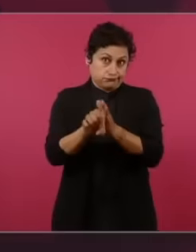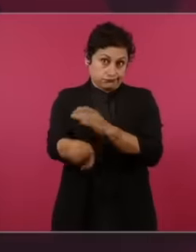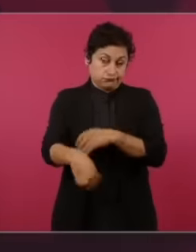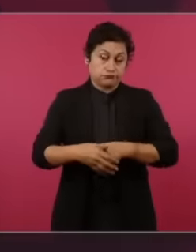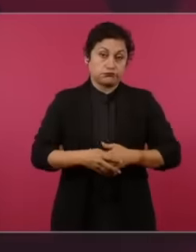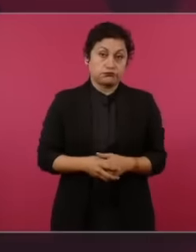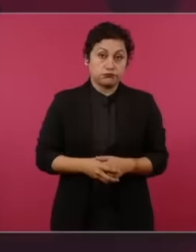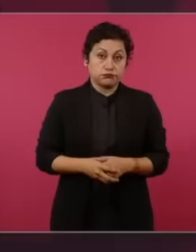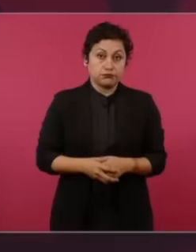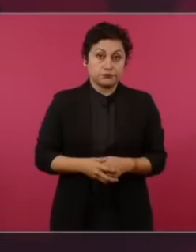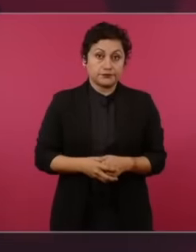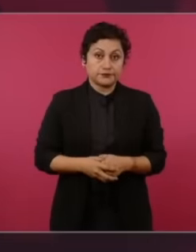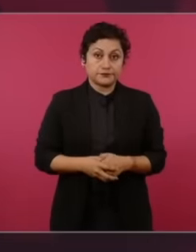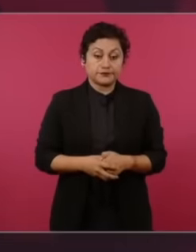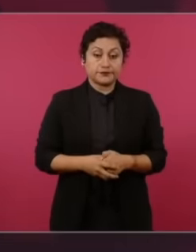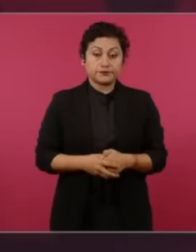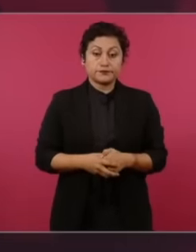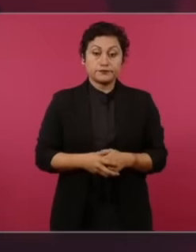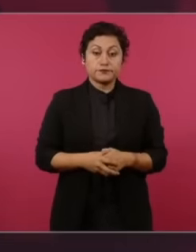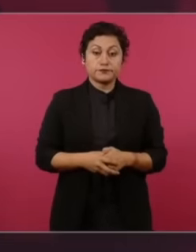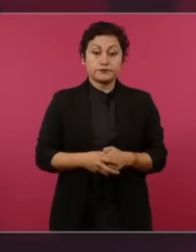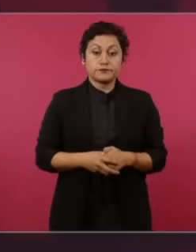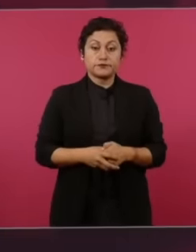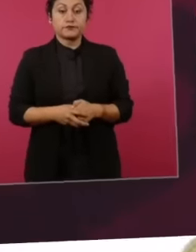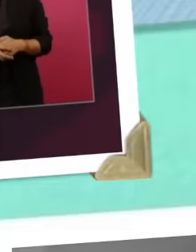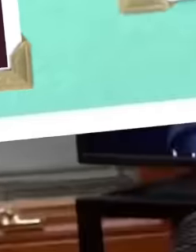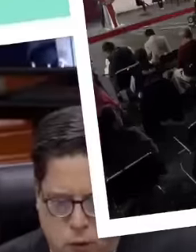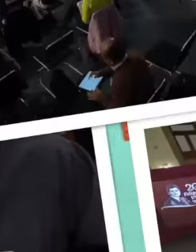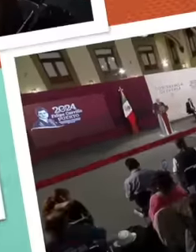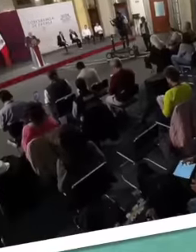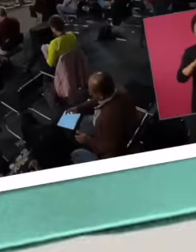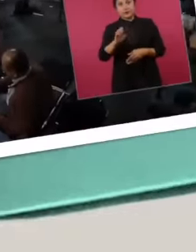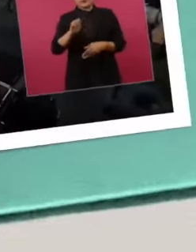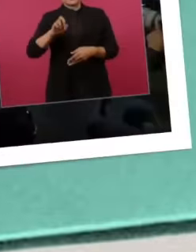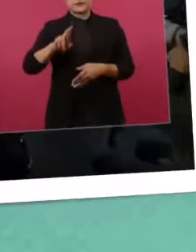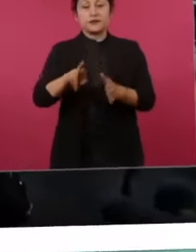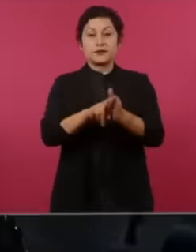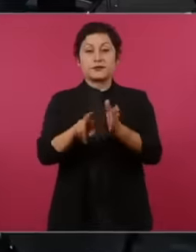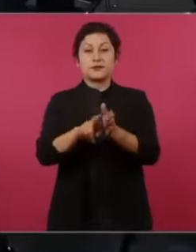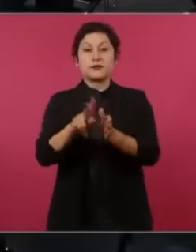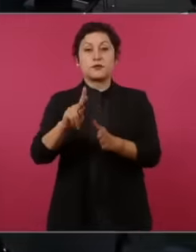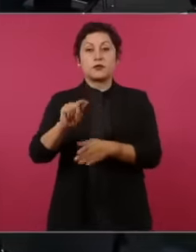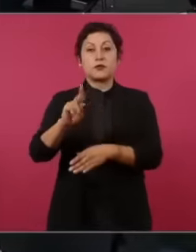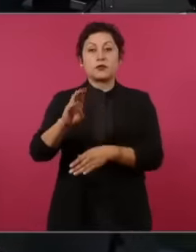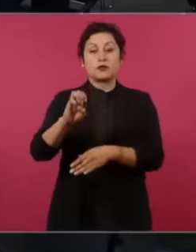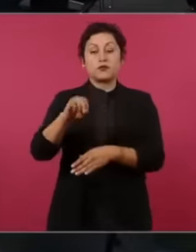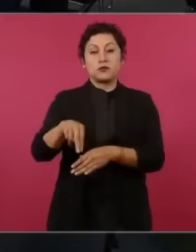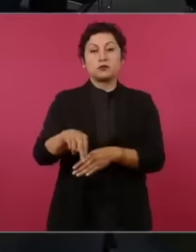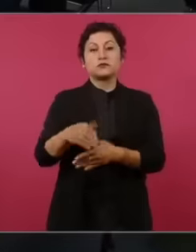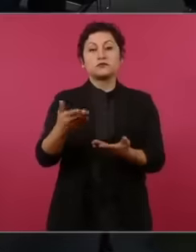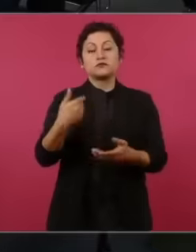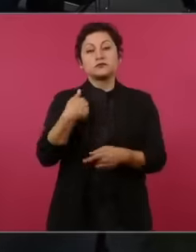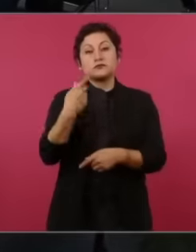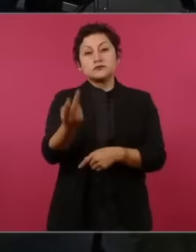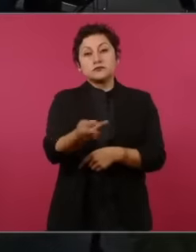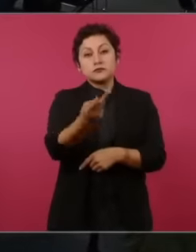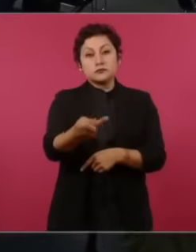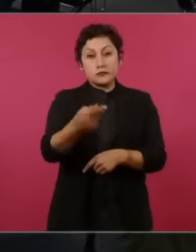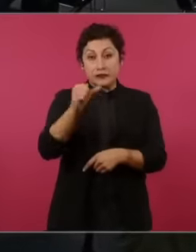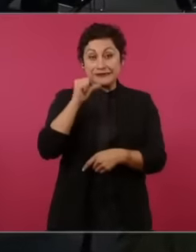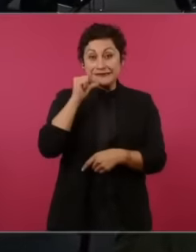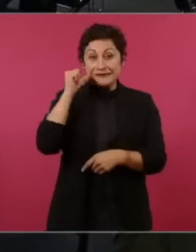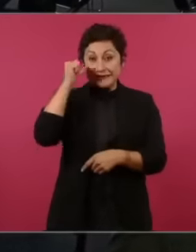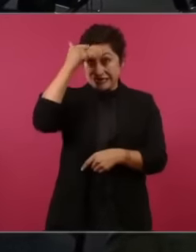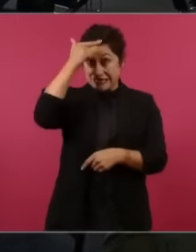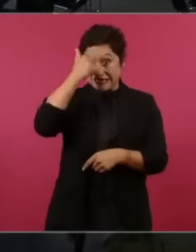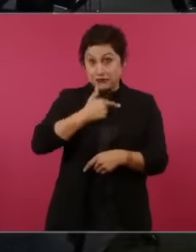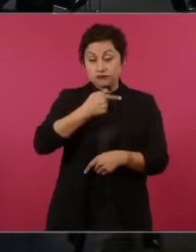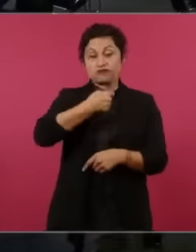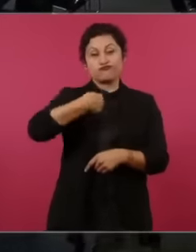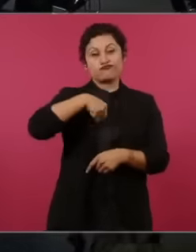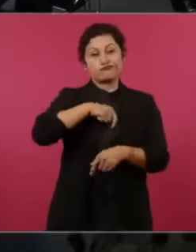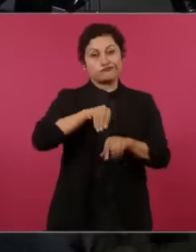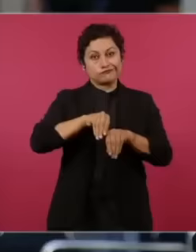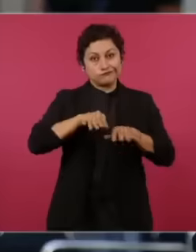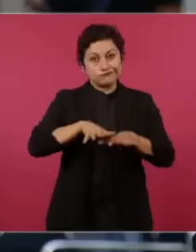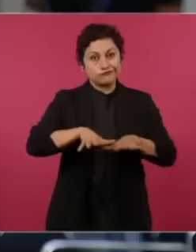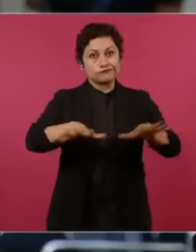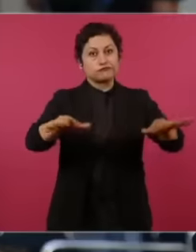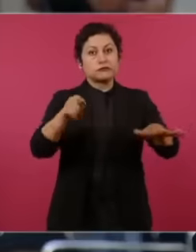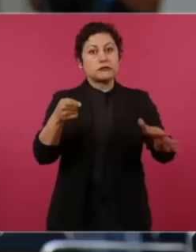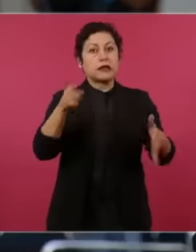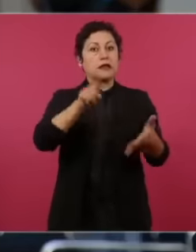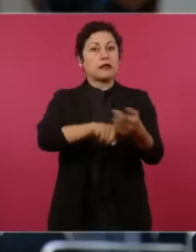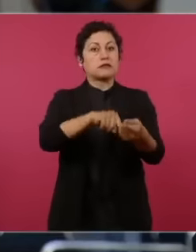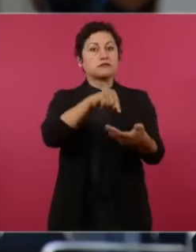Let's see him ask him last night in polemón we published a report where we show that the supreme court